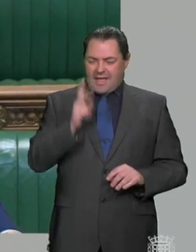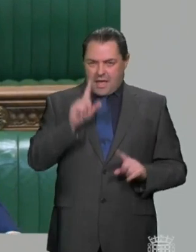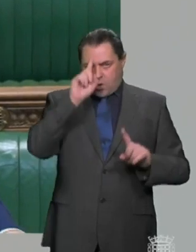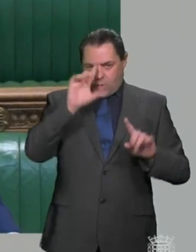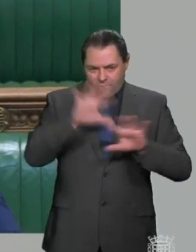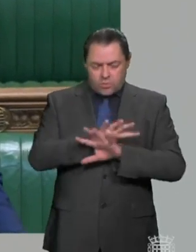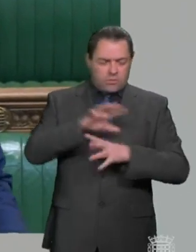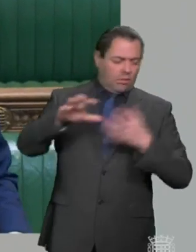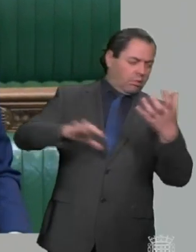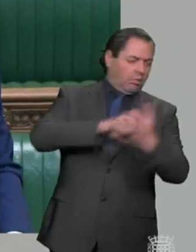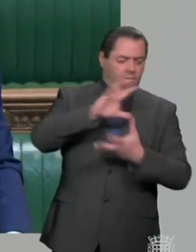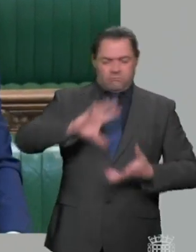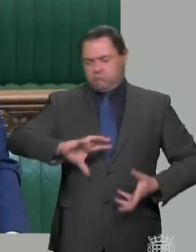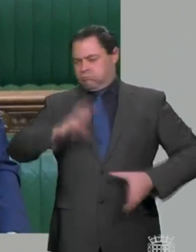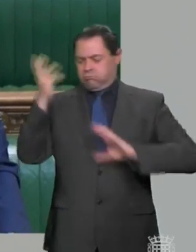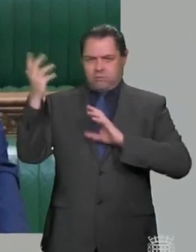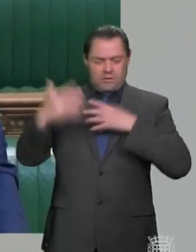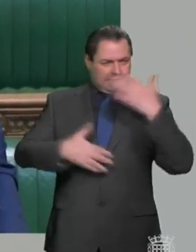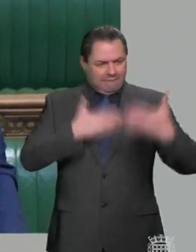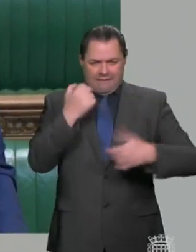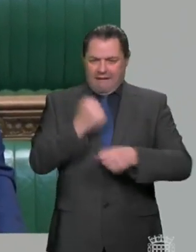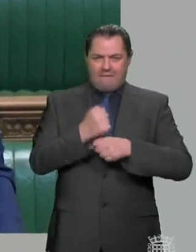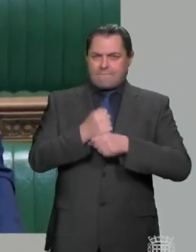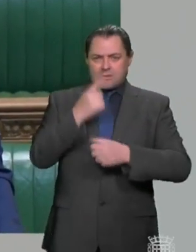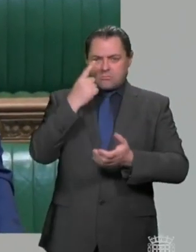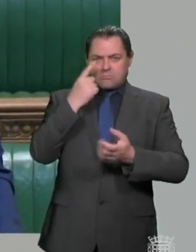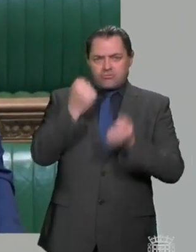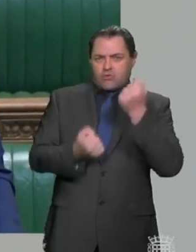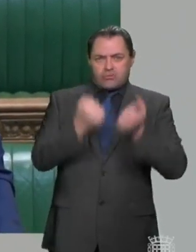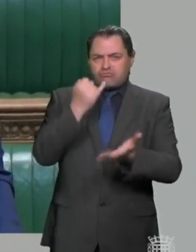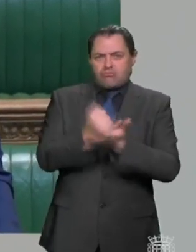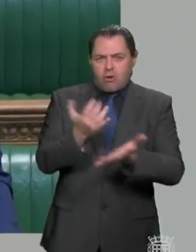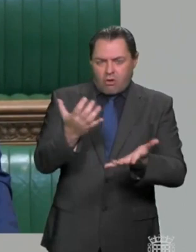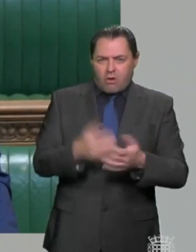and deadly misjudgments from this Government—from a Prime Minister governing by press release,